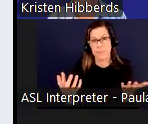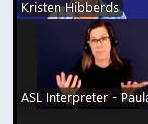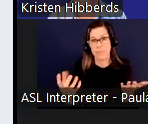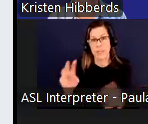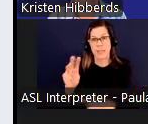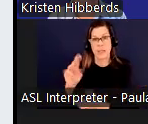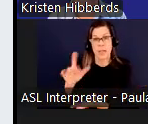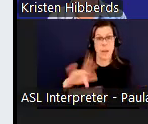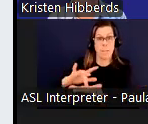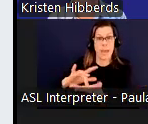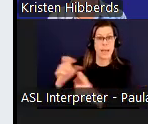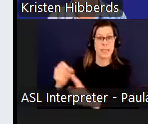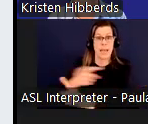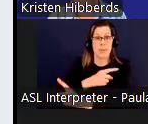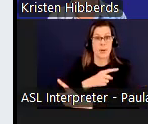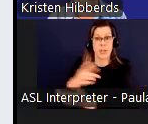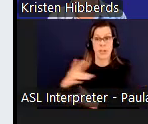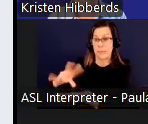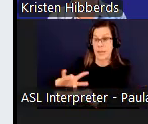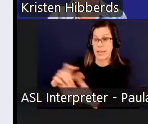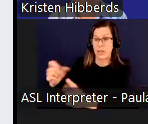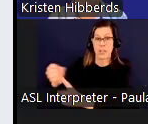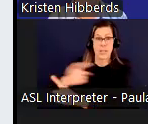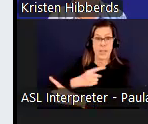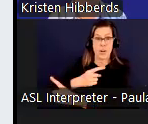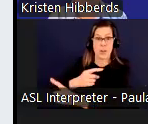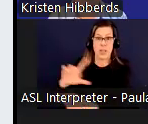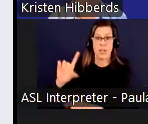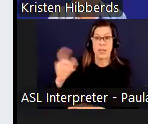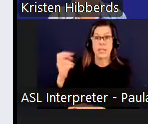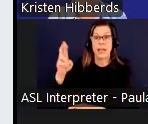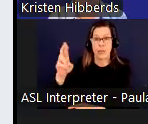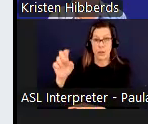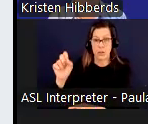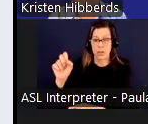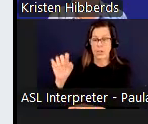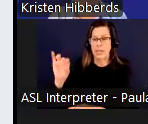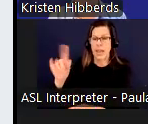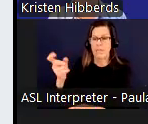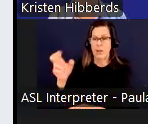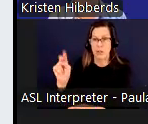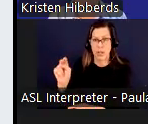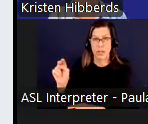Let's say a medication diversion occurs in a facility setting and it's one person